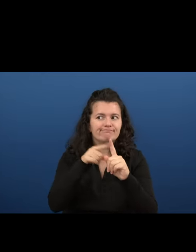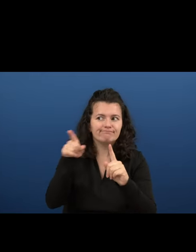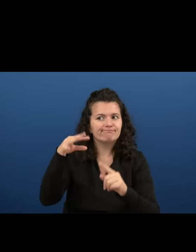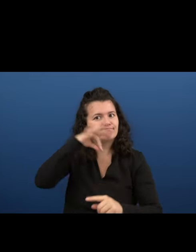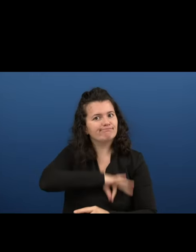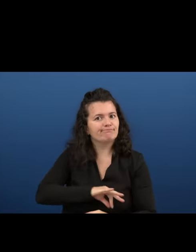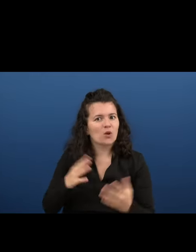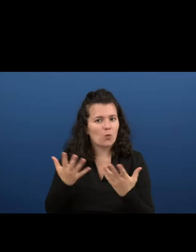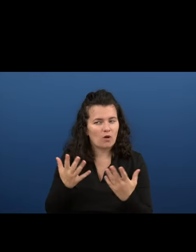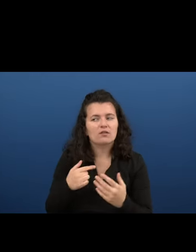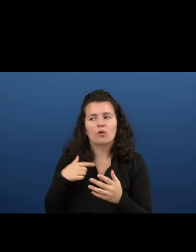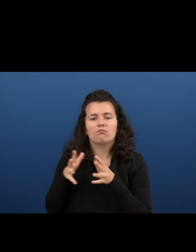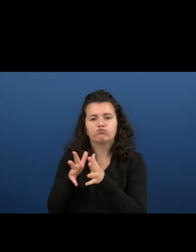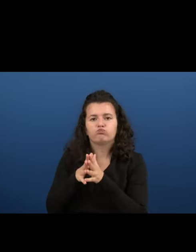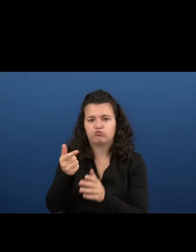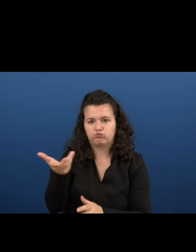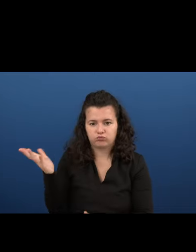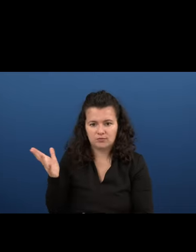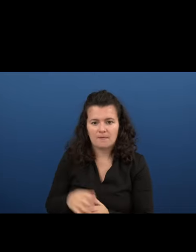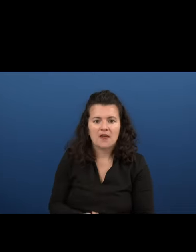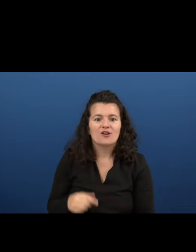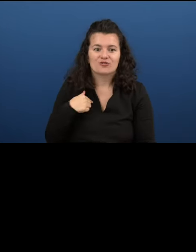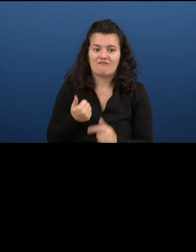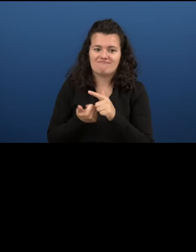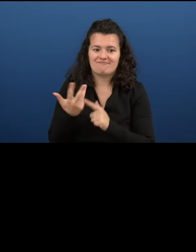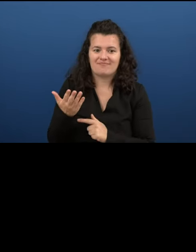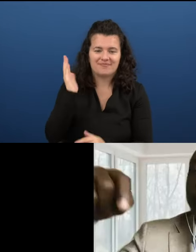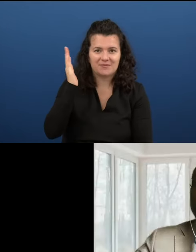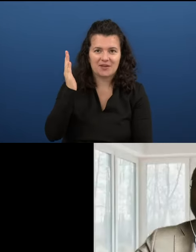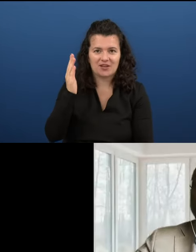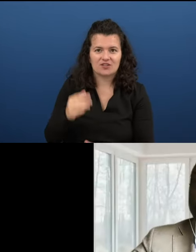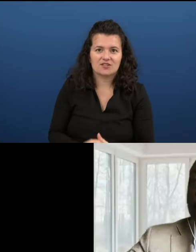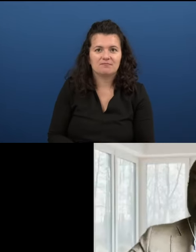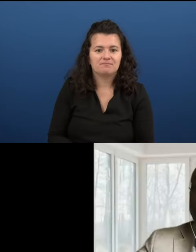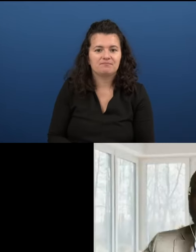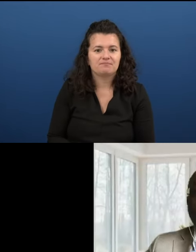five speakers for the second session. 11:34:22 Firstly, Miss hind Ella, Ella IO